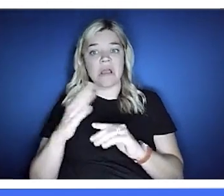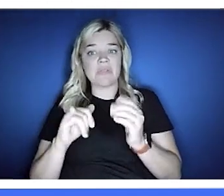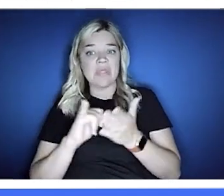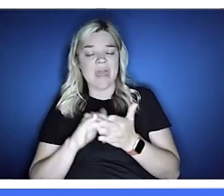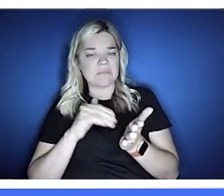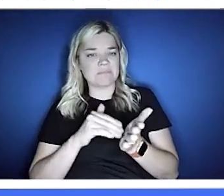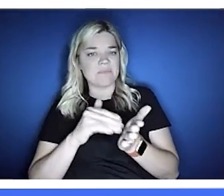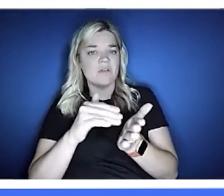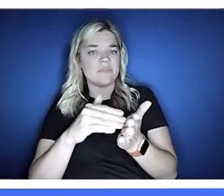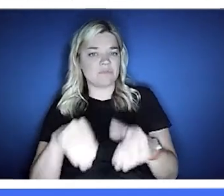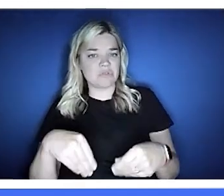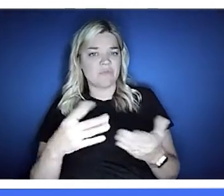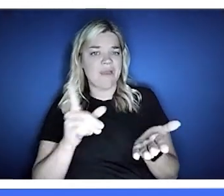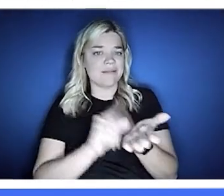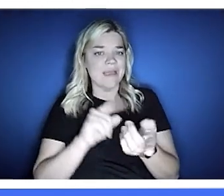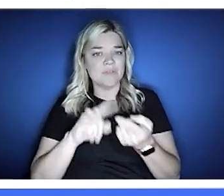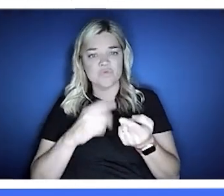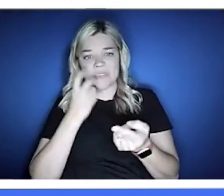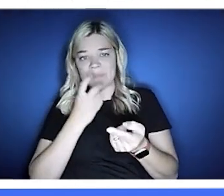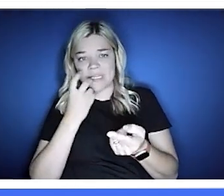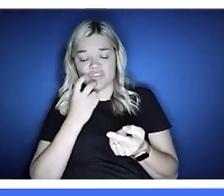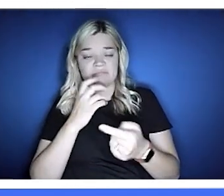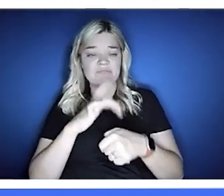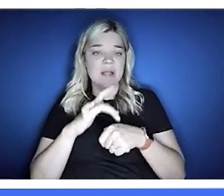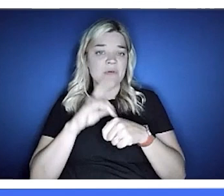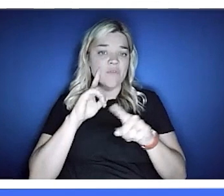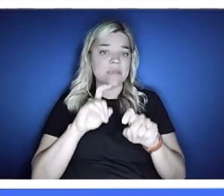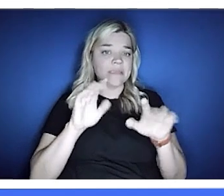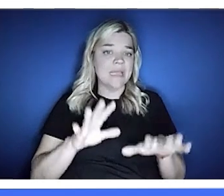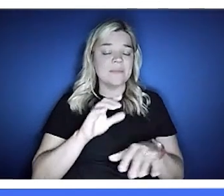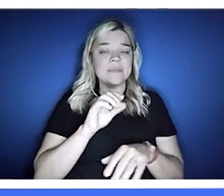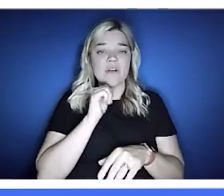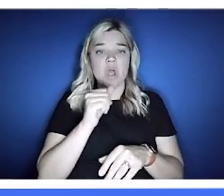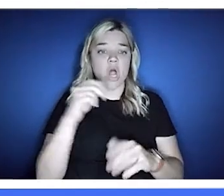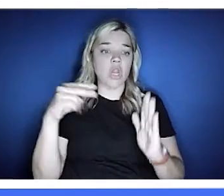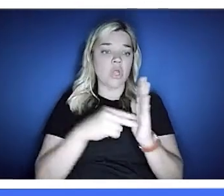provide text to speech and it's available for exams that are not looking at reading proficiency.